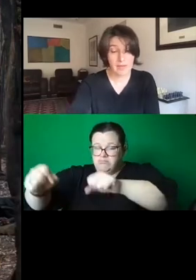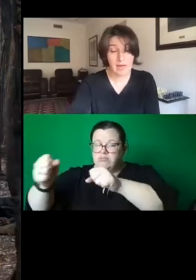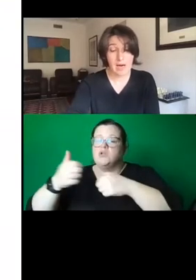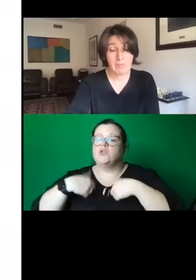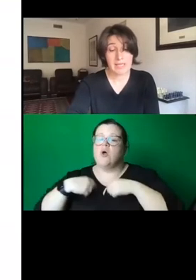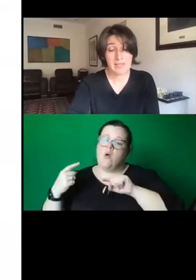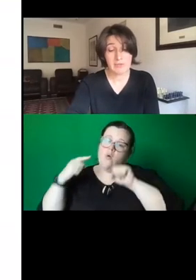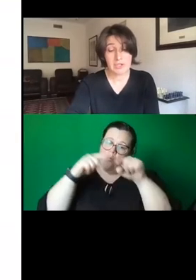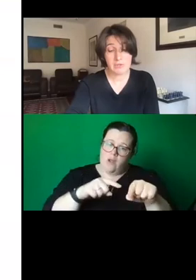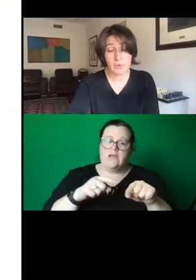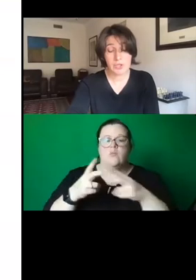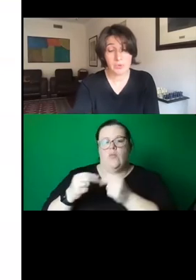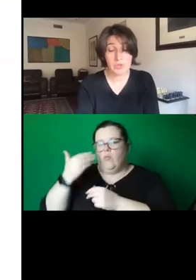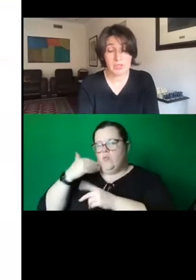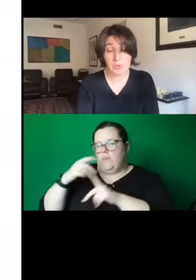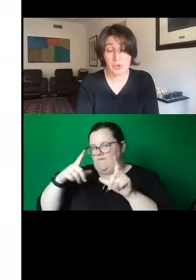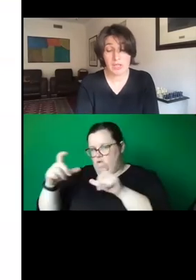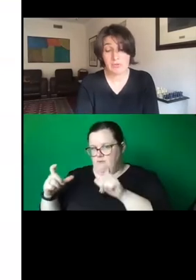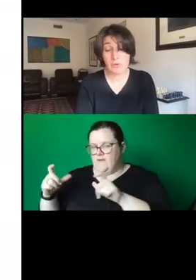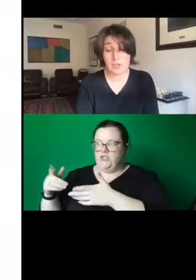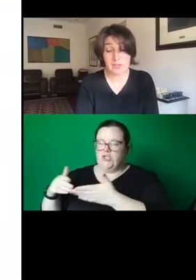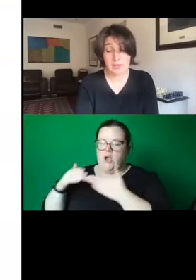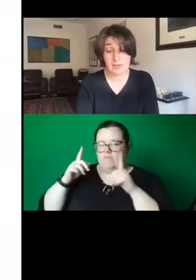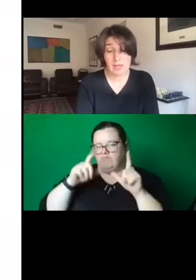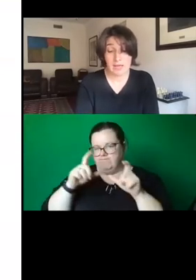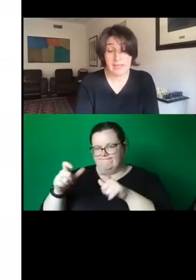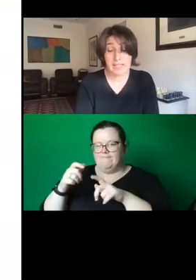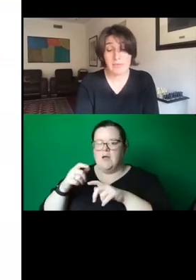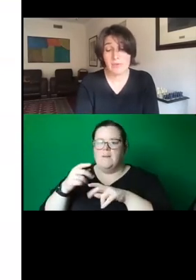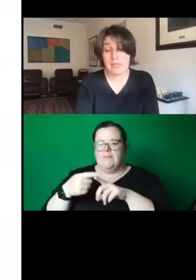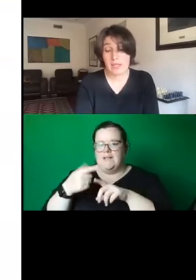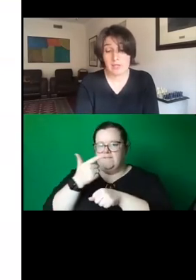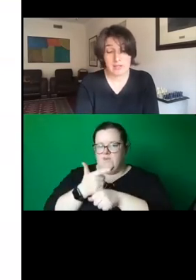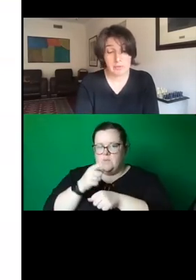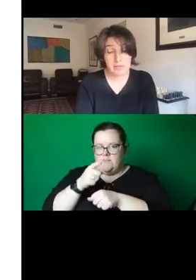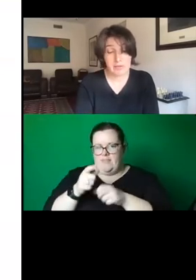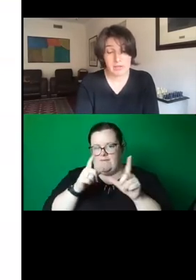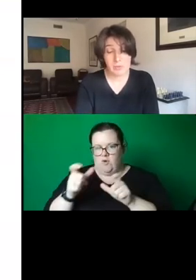i placed the original voting booth in the bernard forest they kept falling down in the wind swept